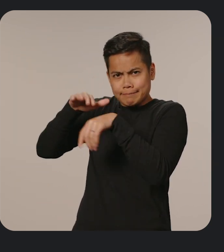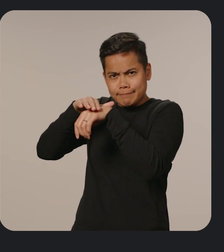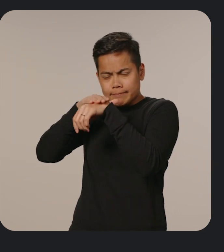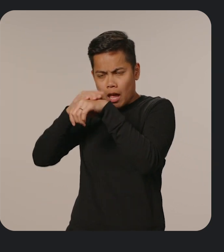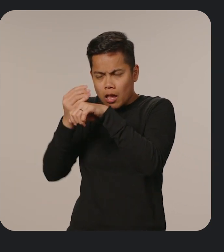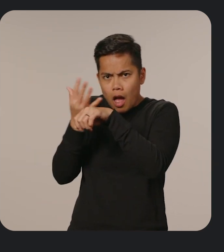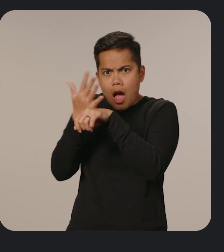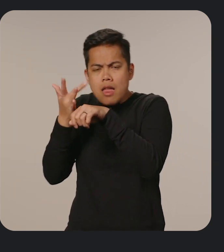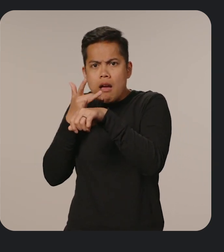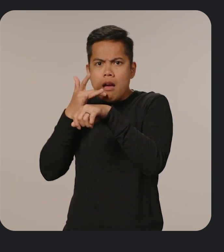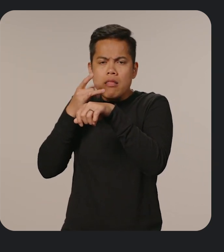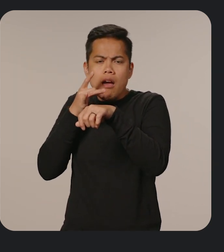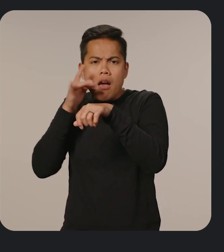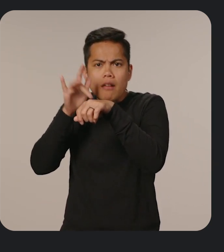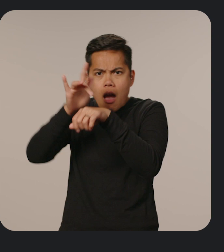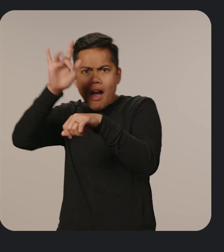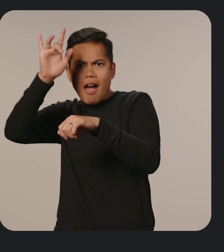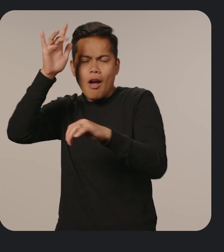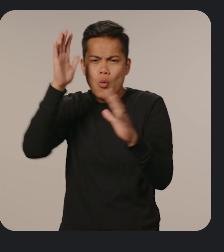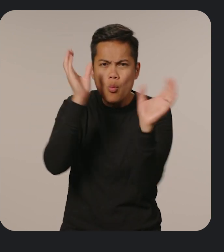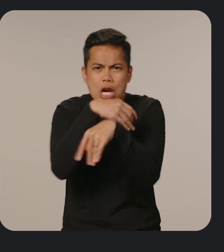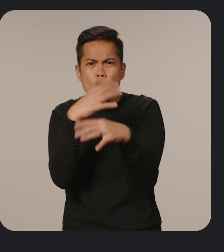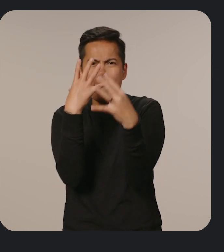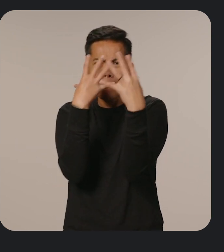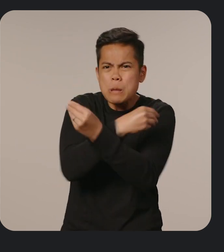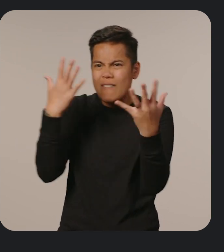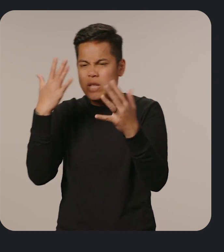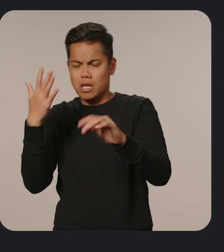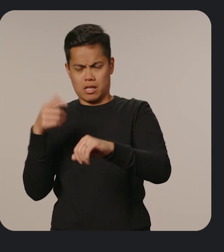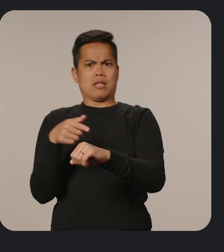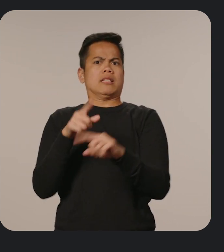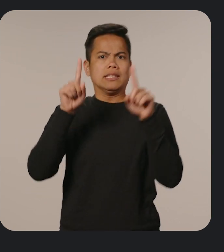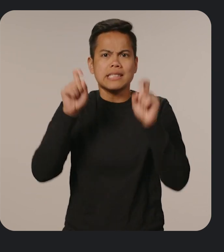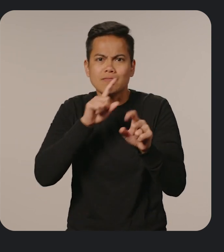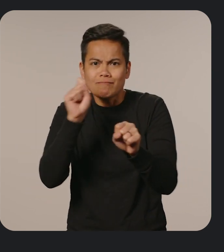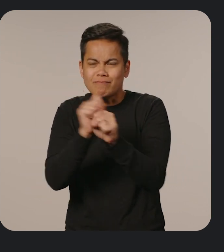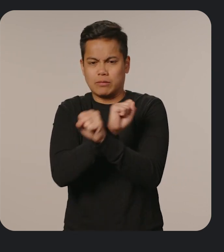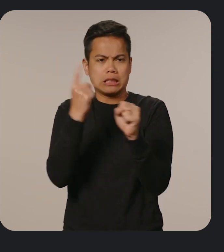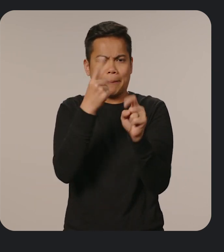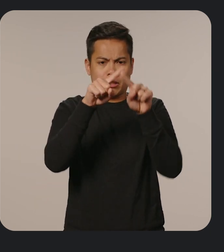To us, that was progress. Then, we had this button prototype that squashed out when you touched it.